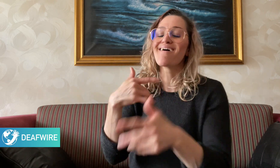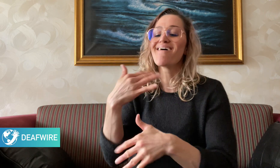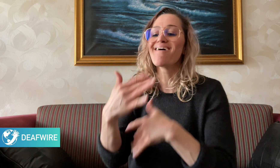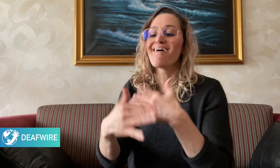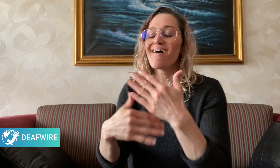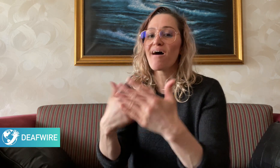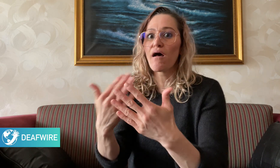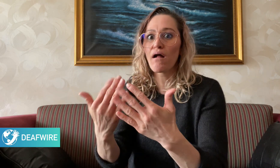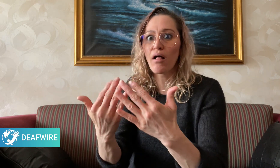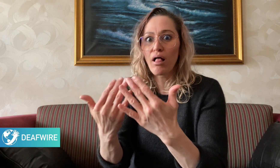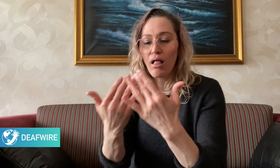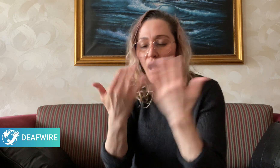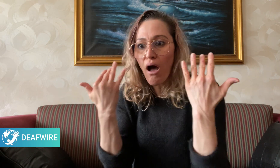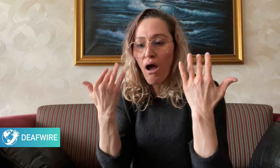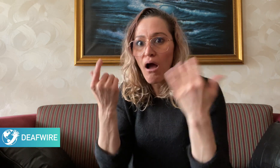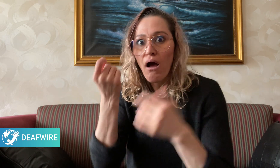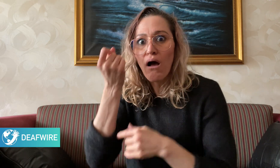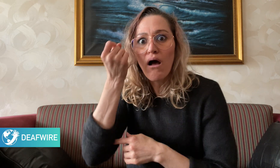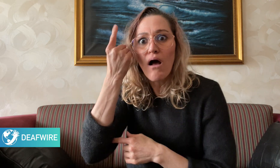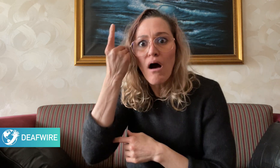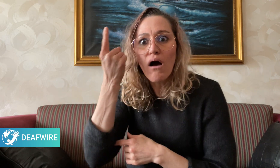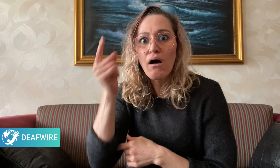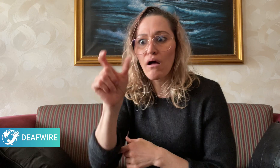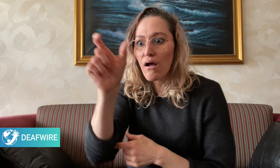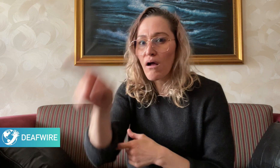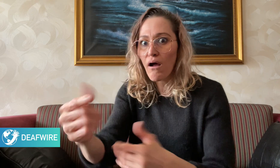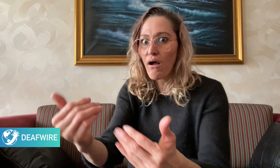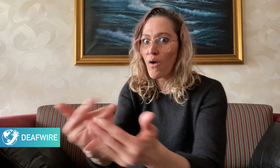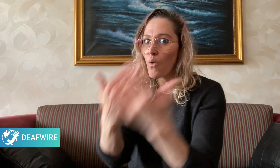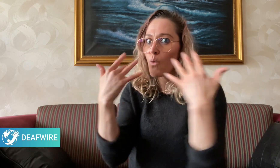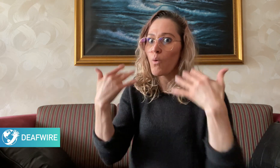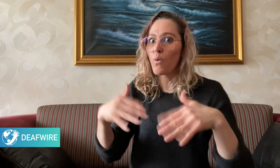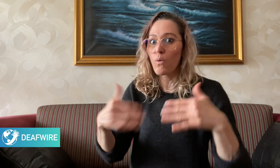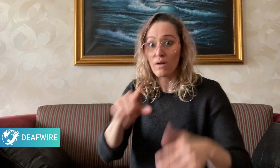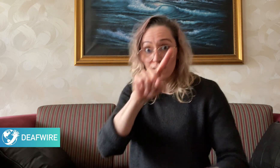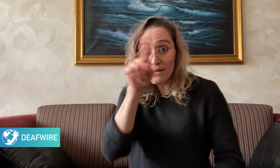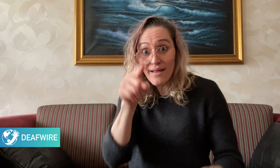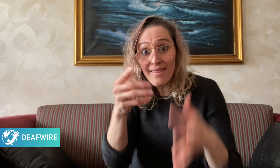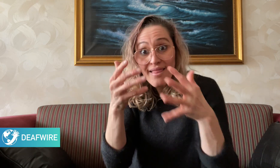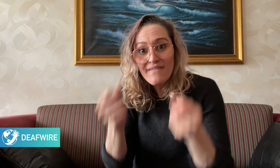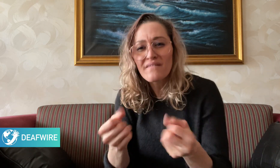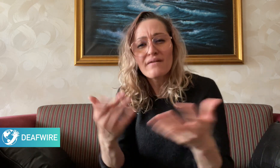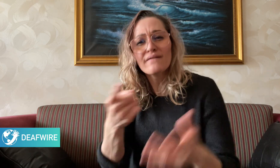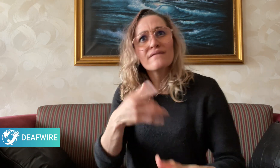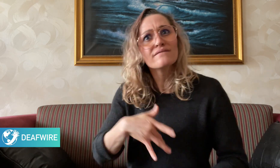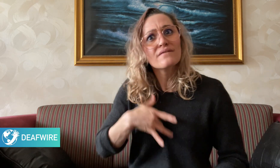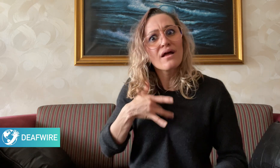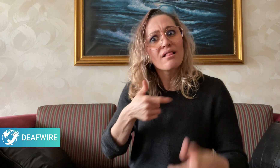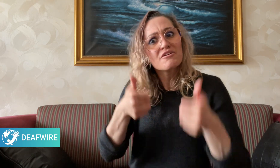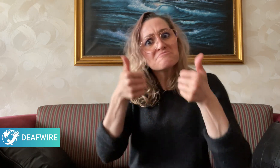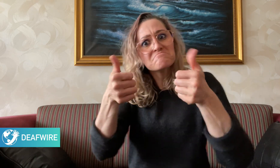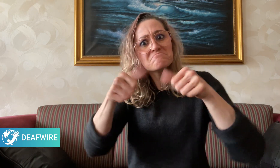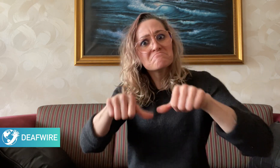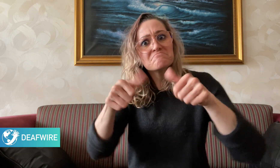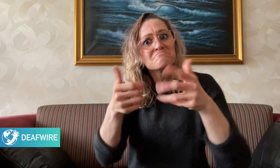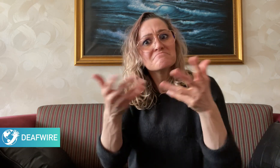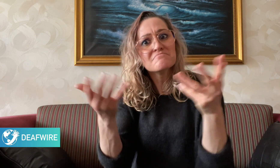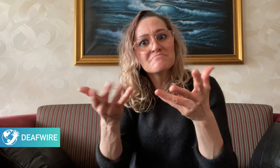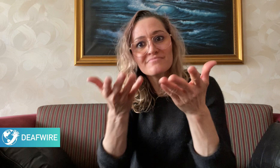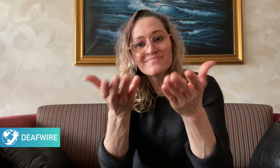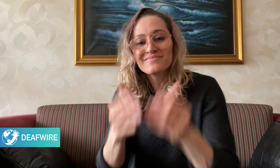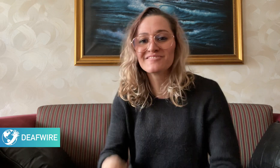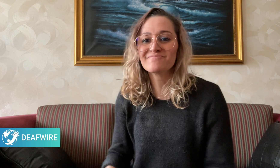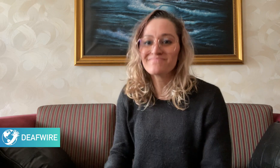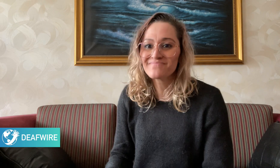influenced by an influencer? What was it like?